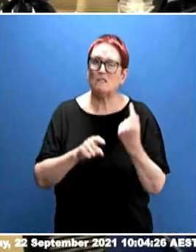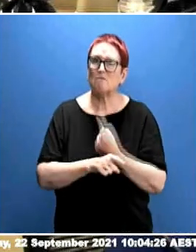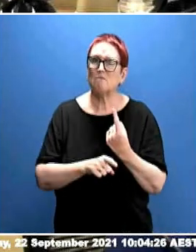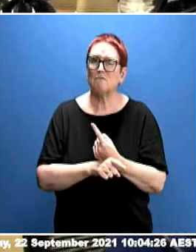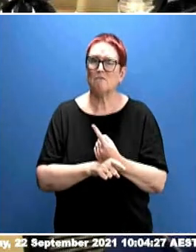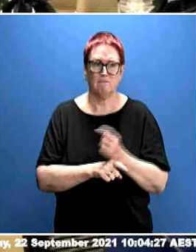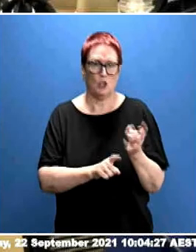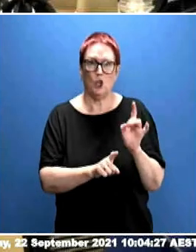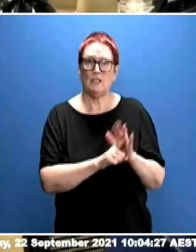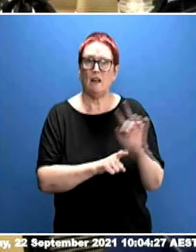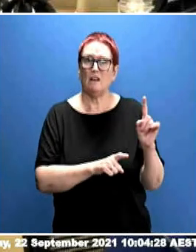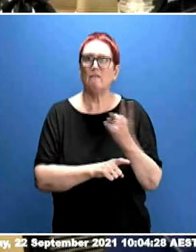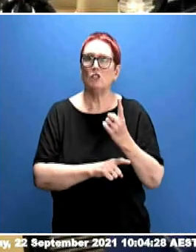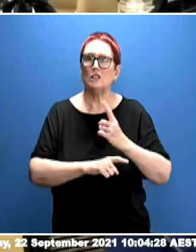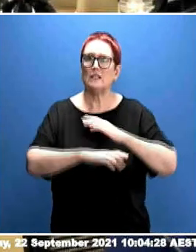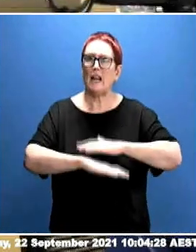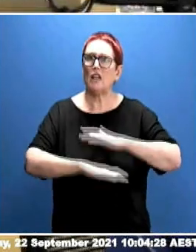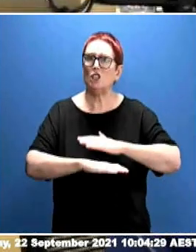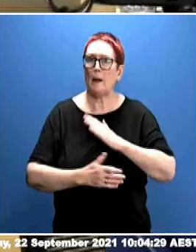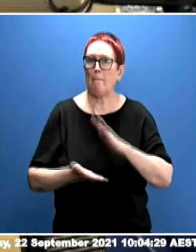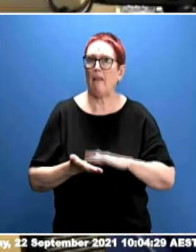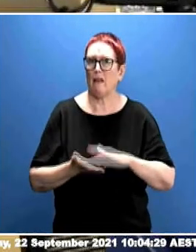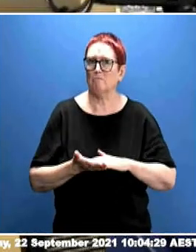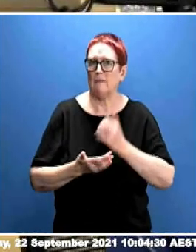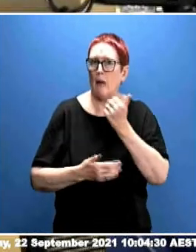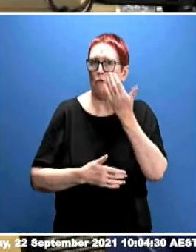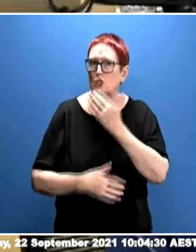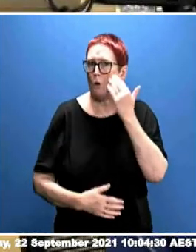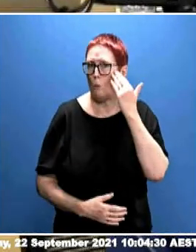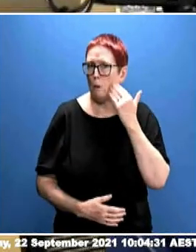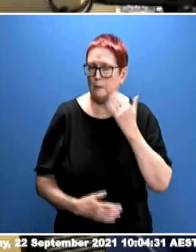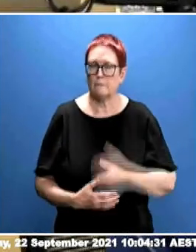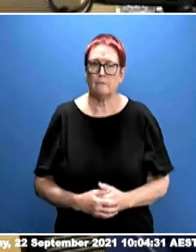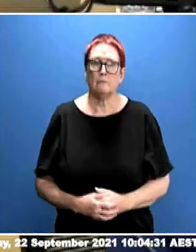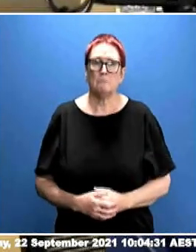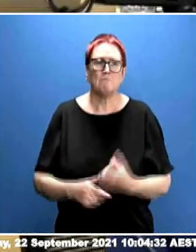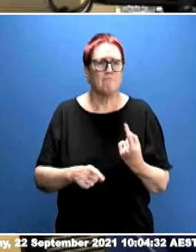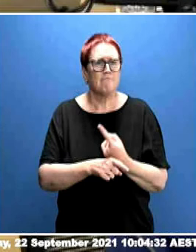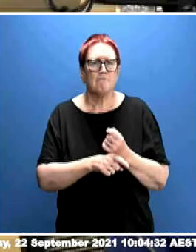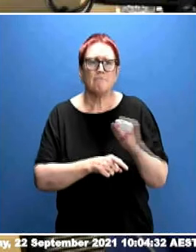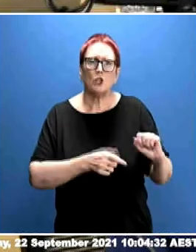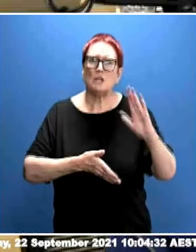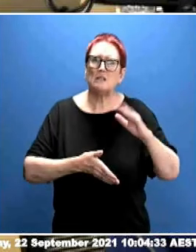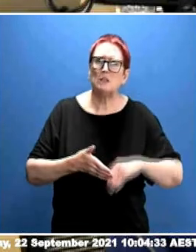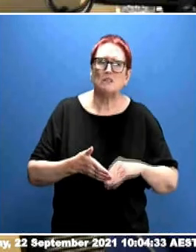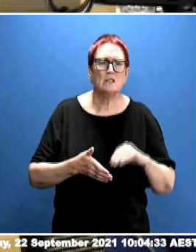as a First Nations mother speaking of her experience as a mother of